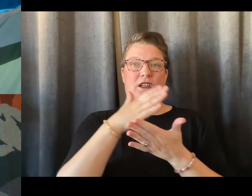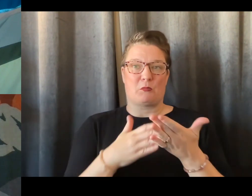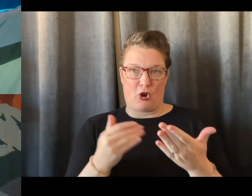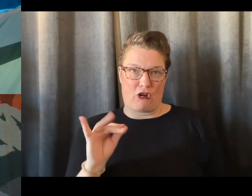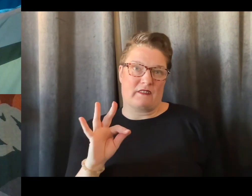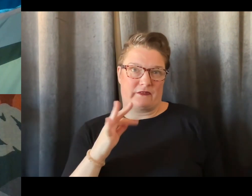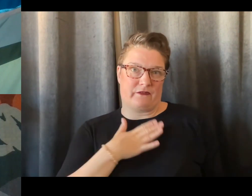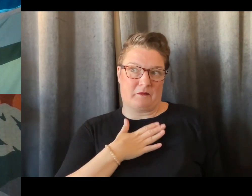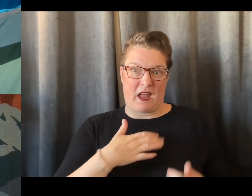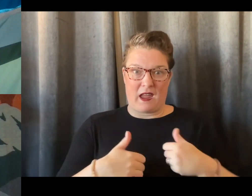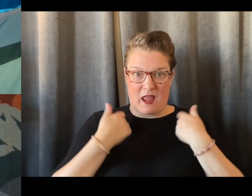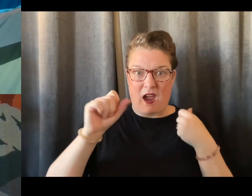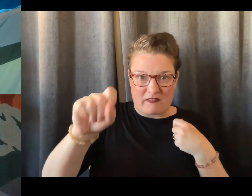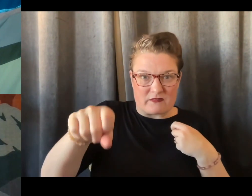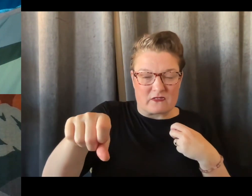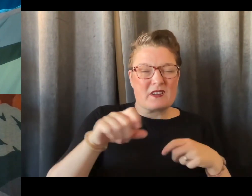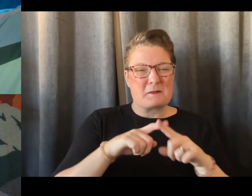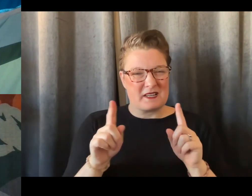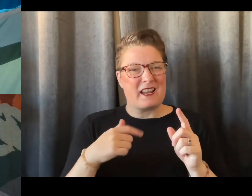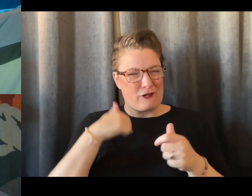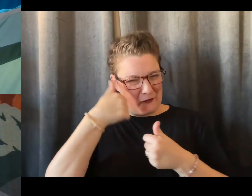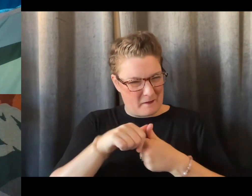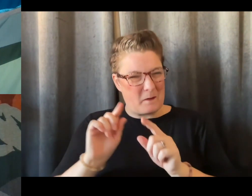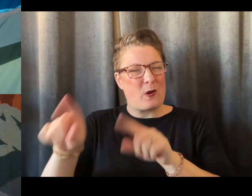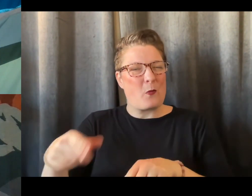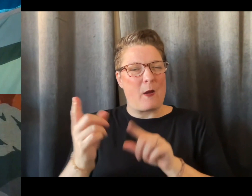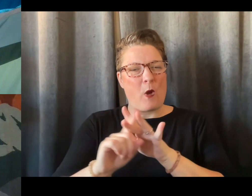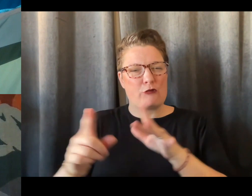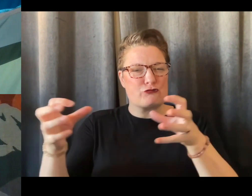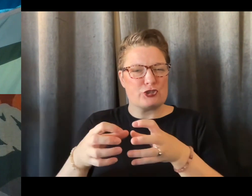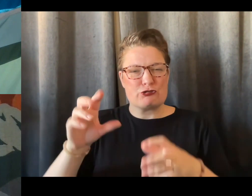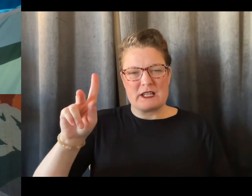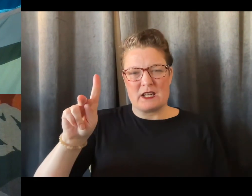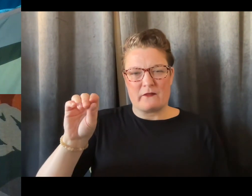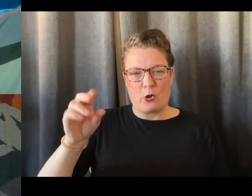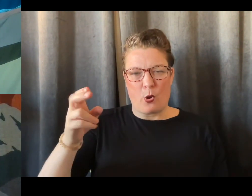But I remember being at a Kohenet retreat and we do this ritual there of like having